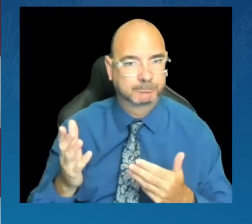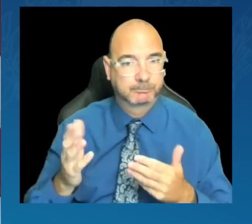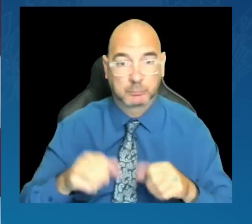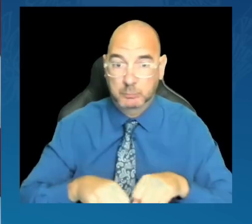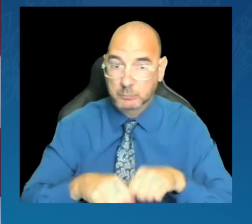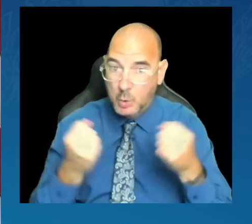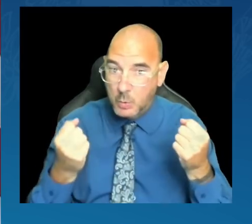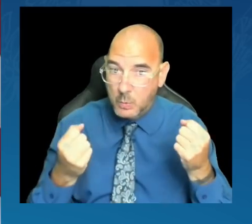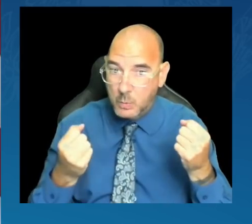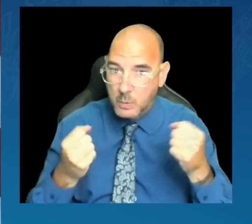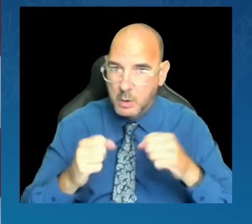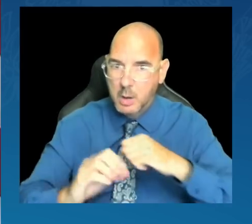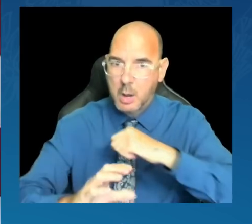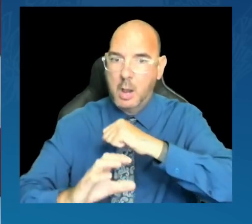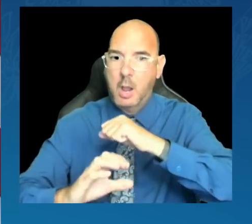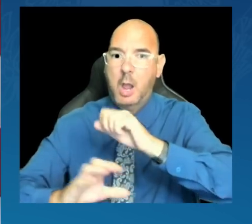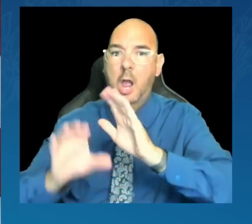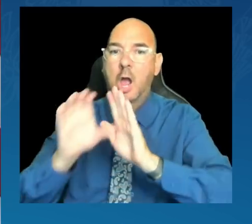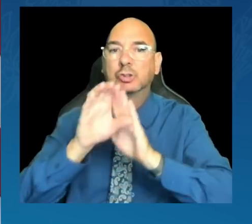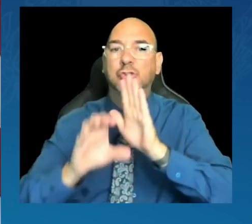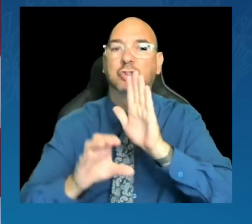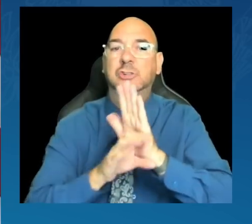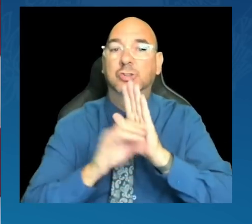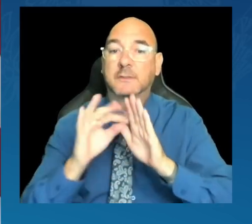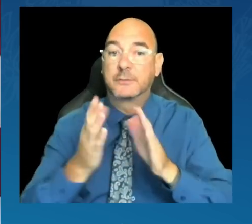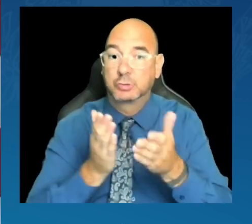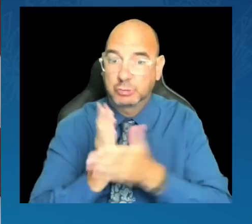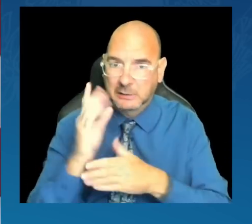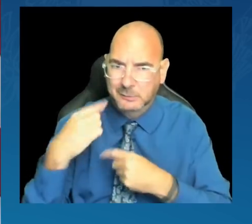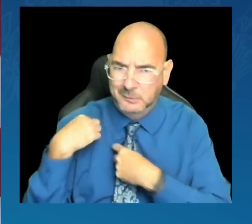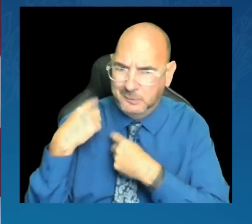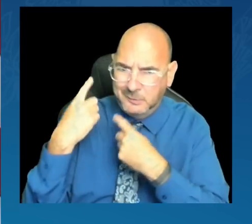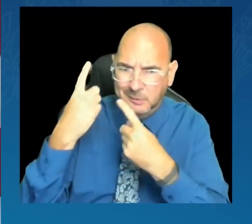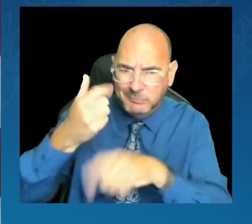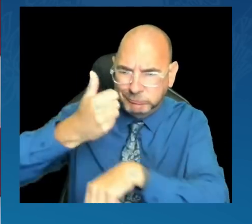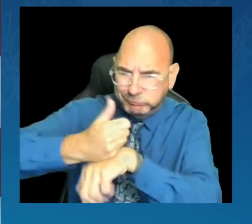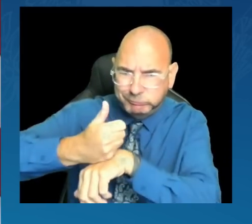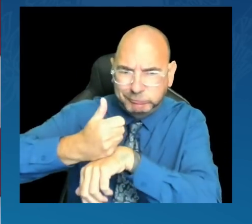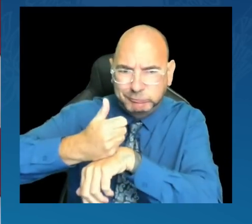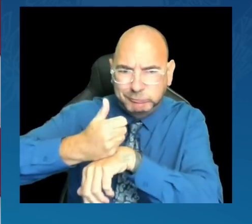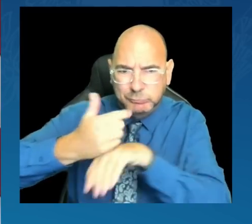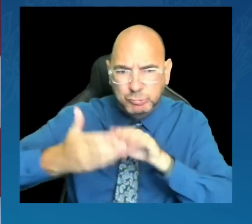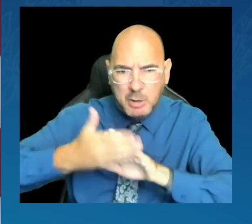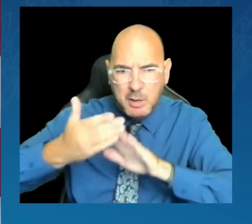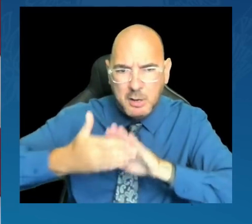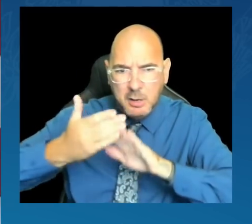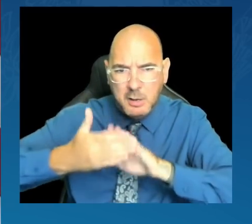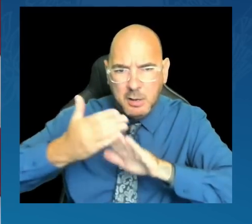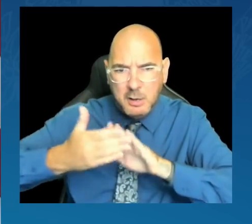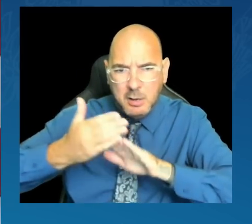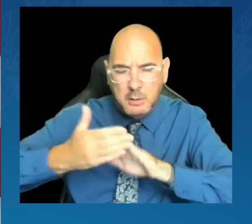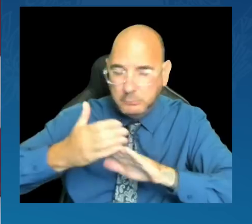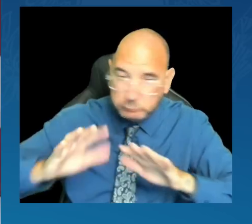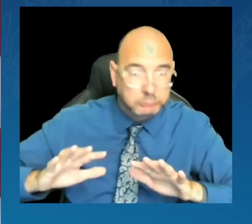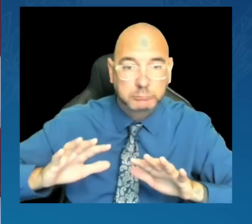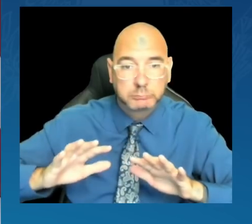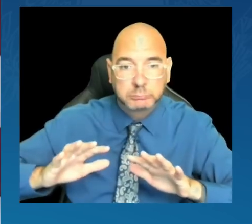that had been recognized, from the people of America, the women of America.